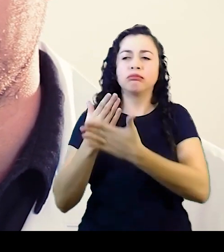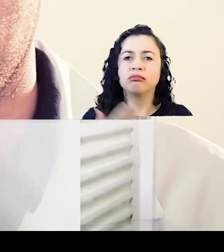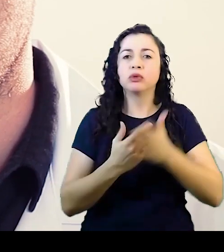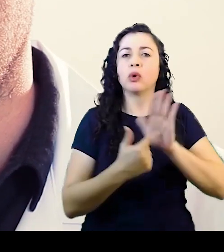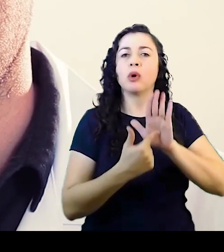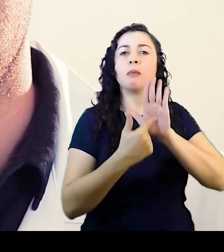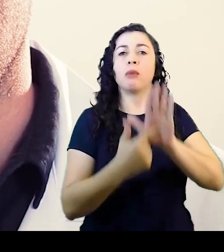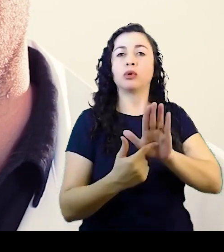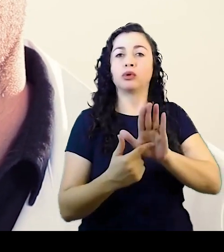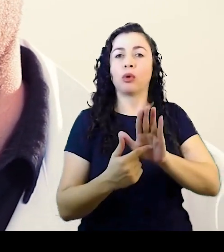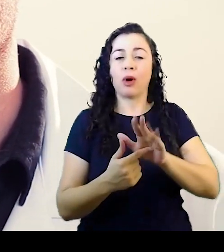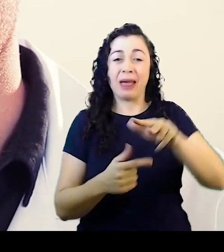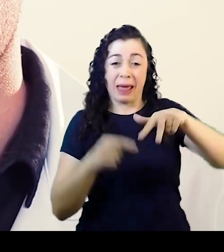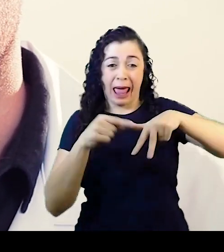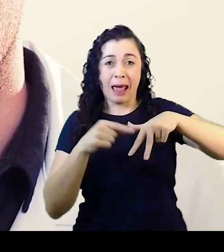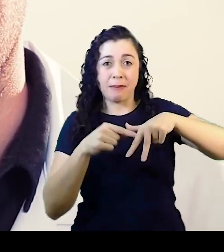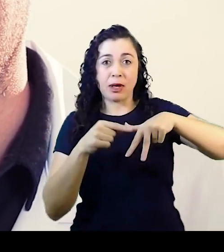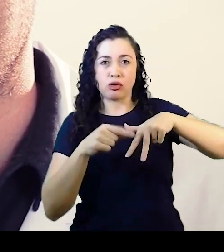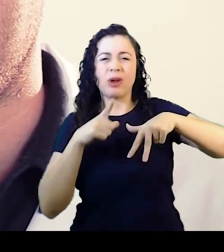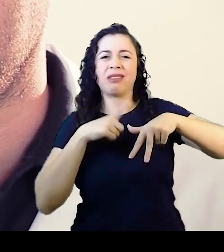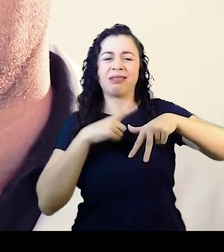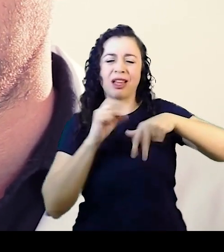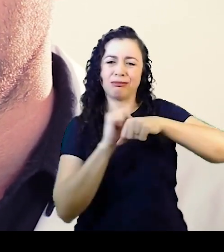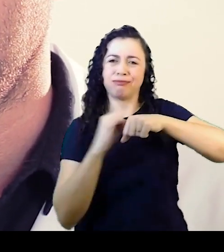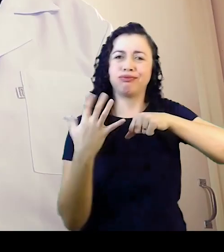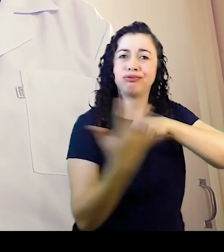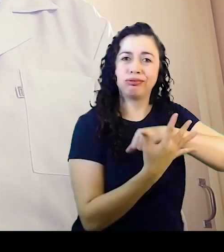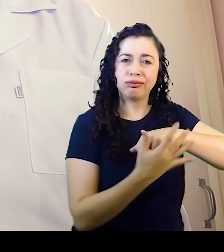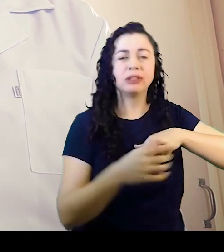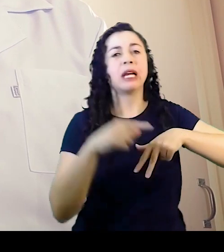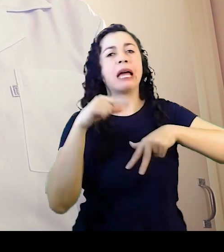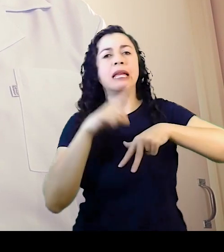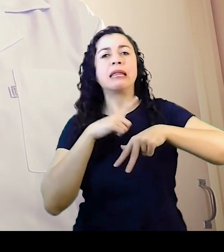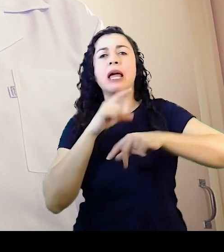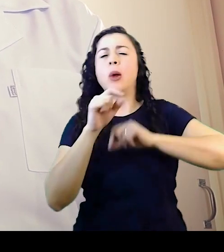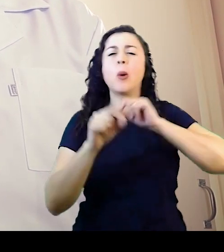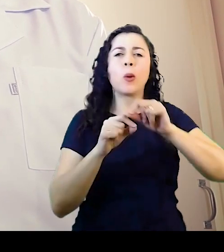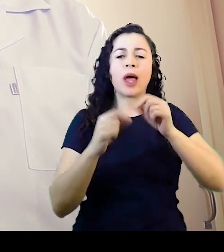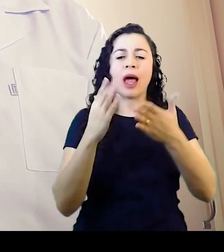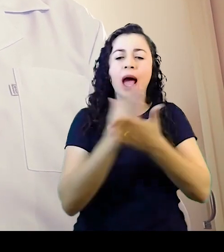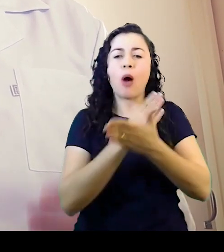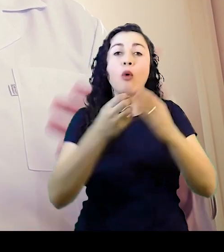that Covid patients who already have chronic illness present certain